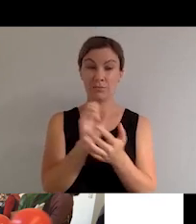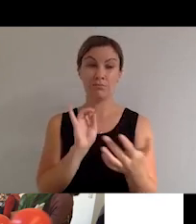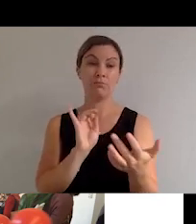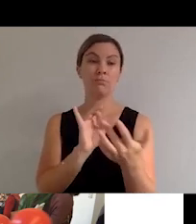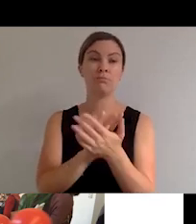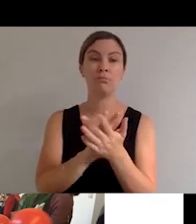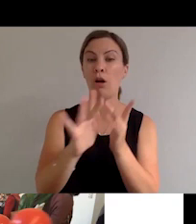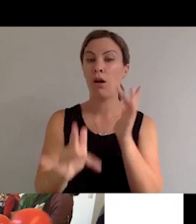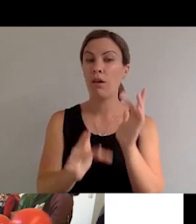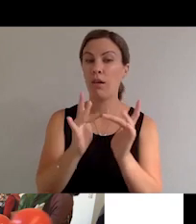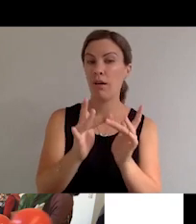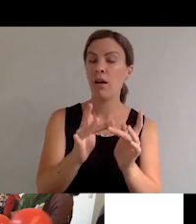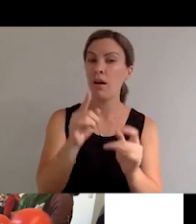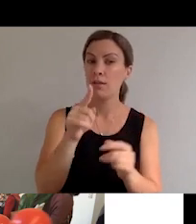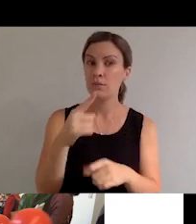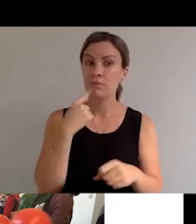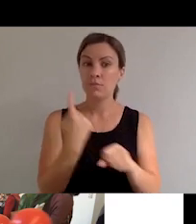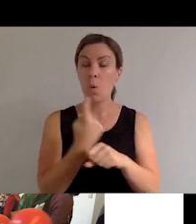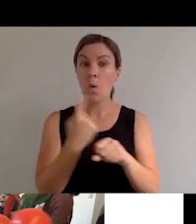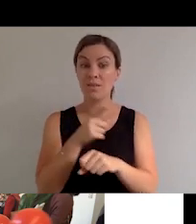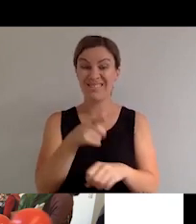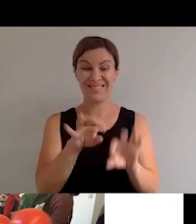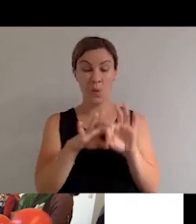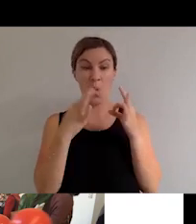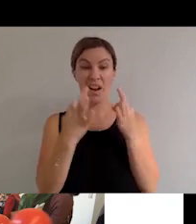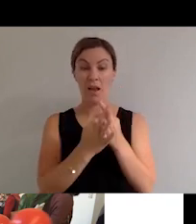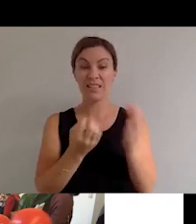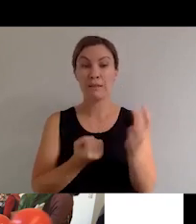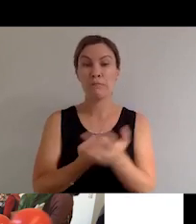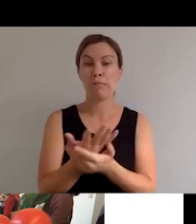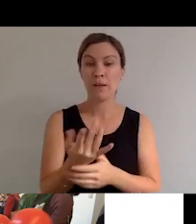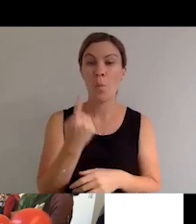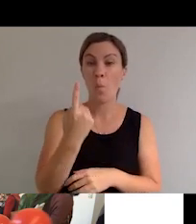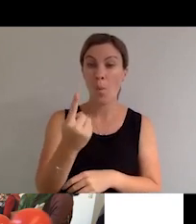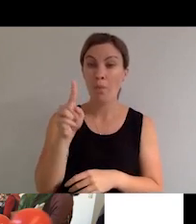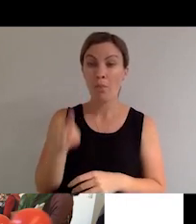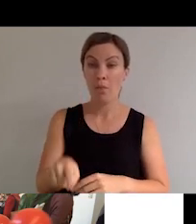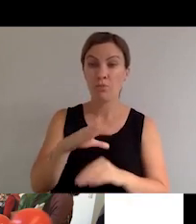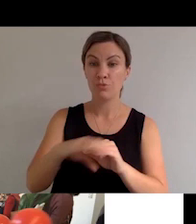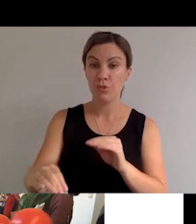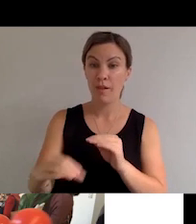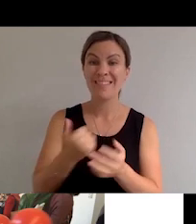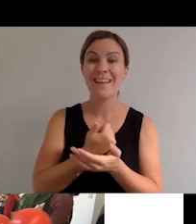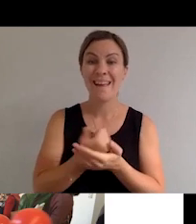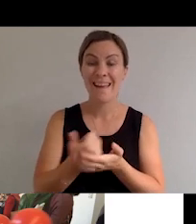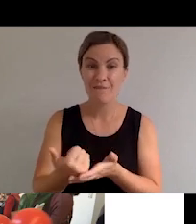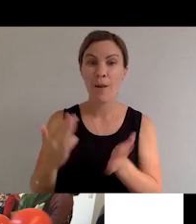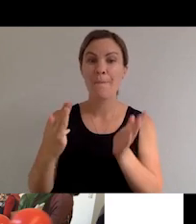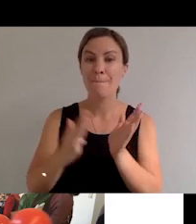organisation - was spending about a thousand dollars a month on subscriptions to small groups.